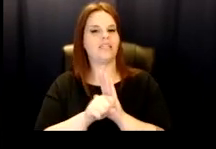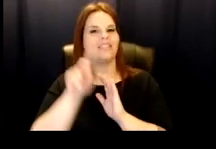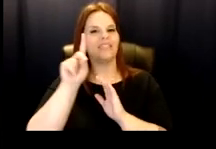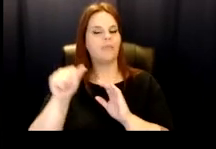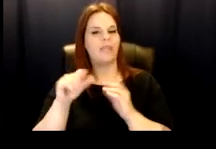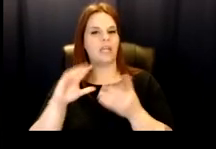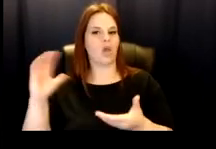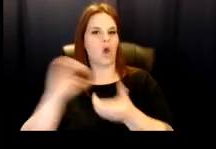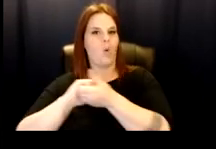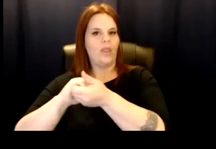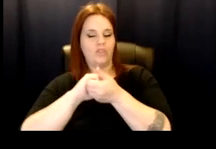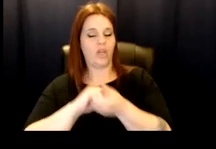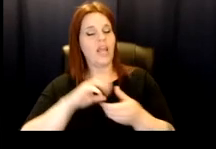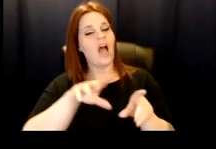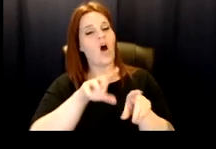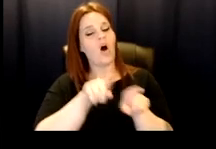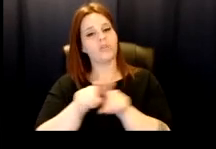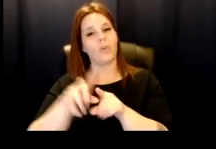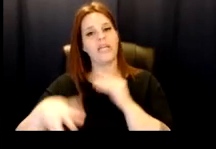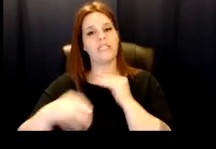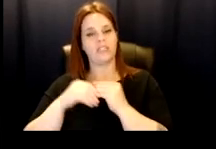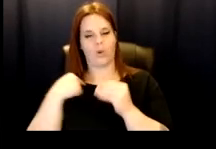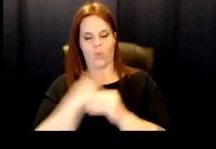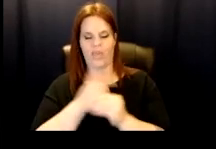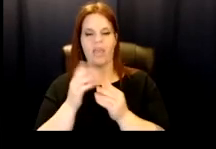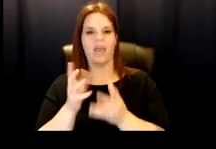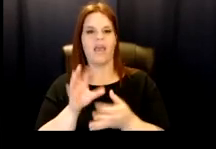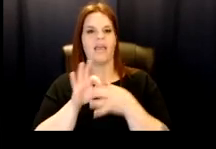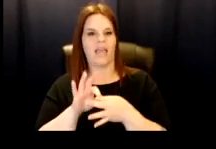In addition to these programs, we also engage in significant policy development and advocacy